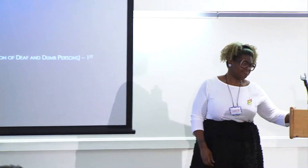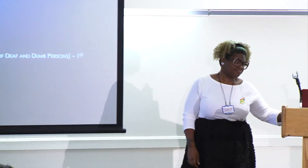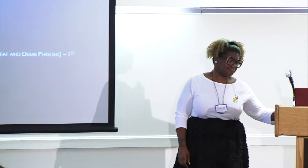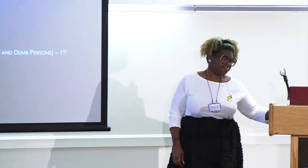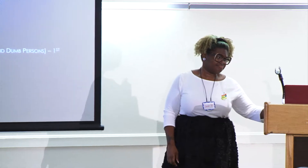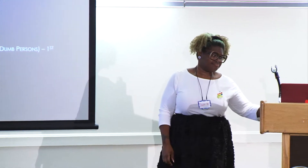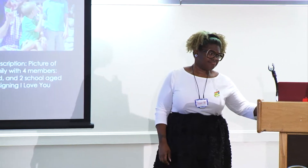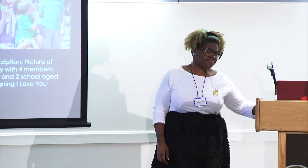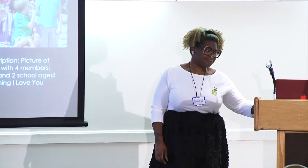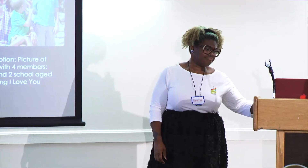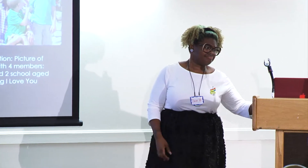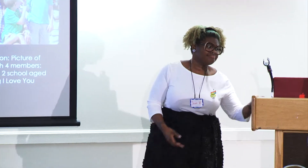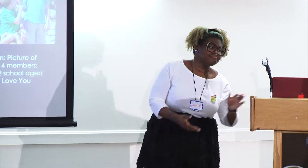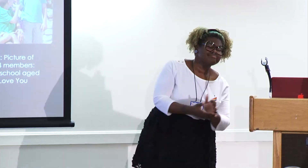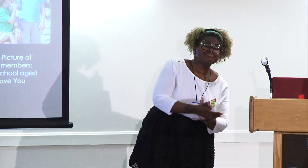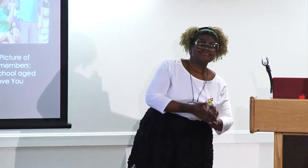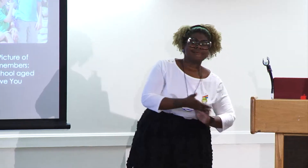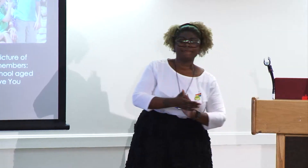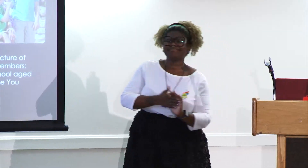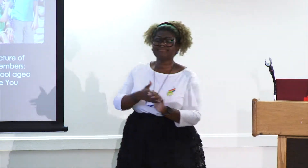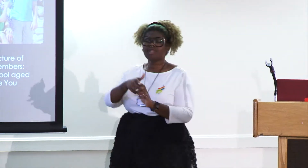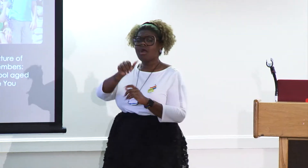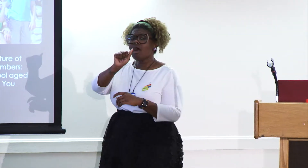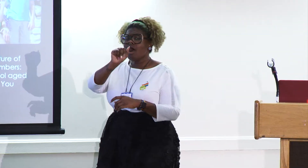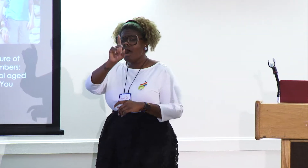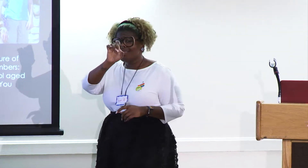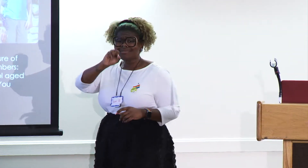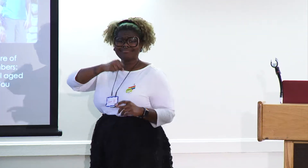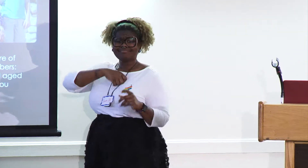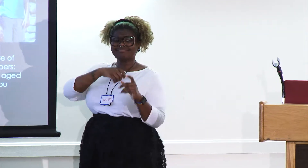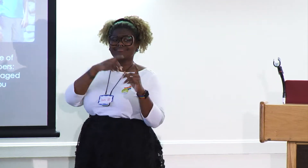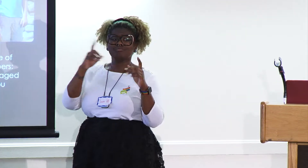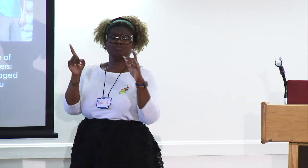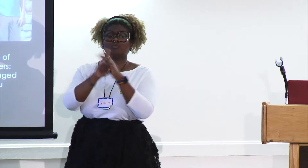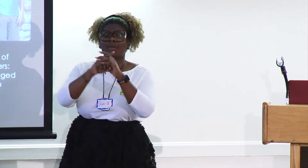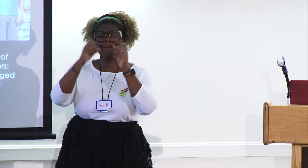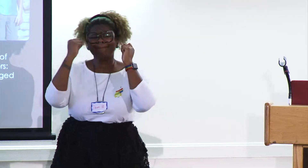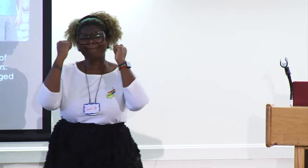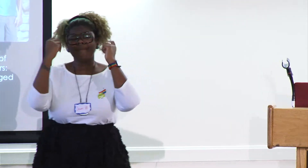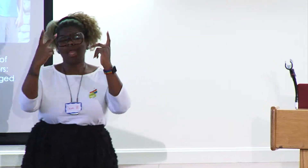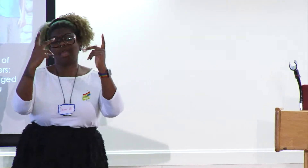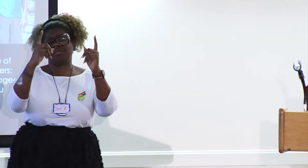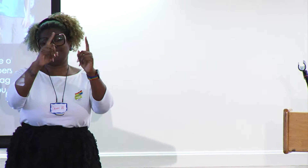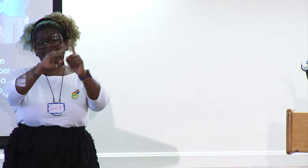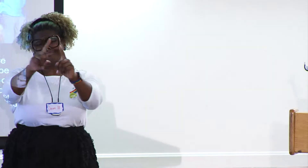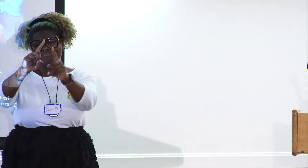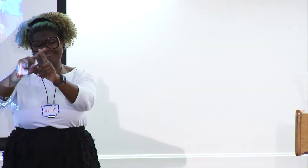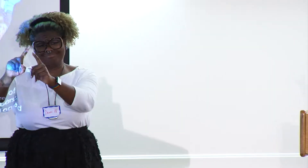to themselves, whether they are deaf or hard of hearing. It's a personal choice.